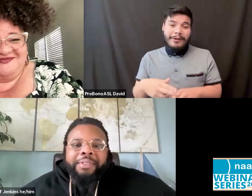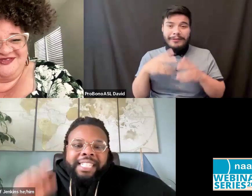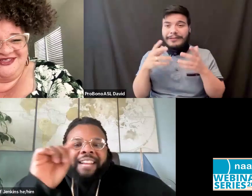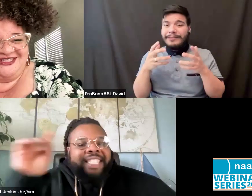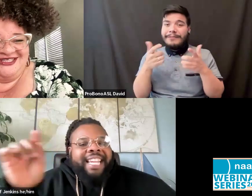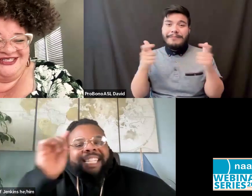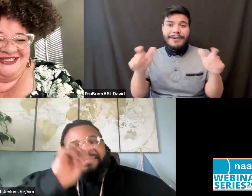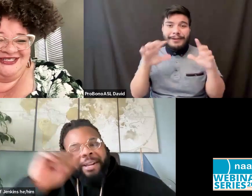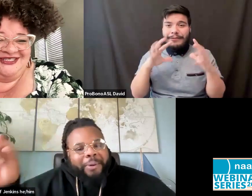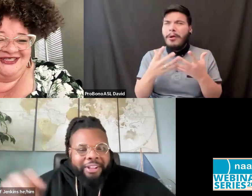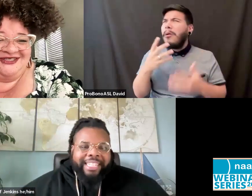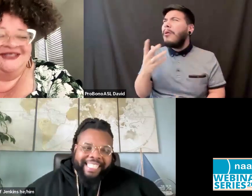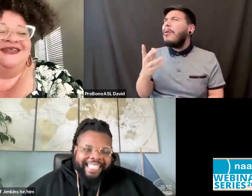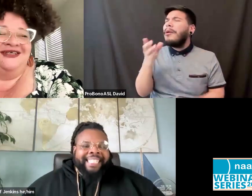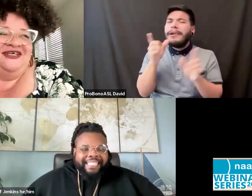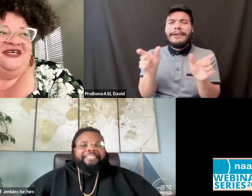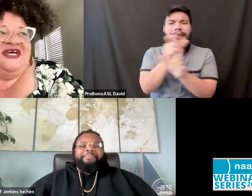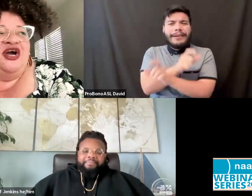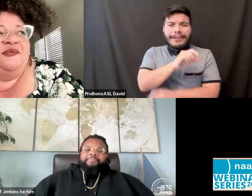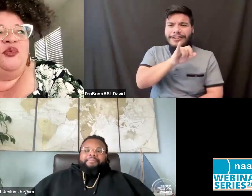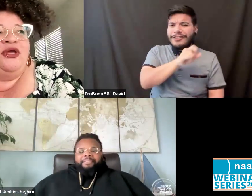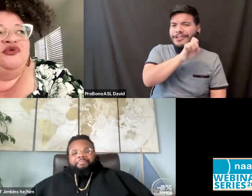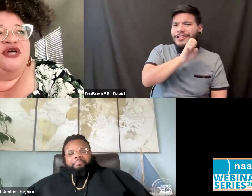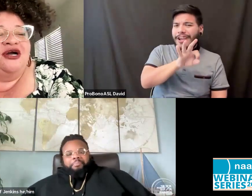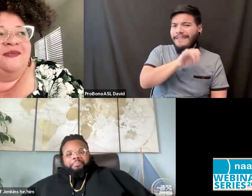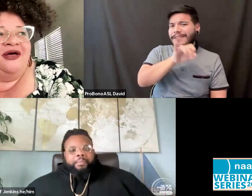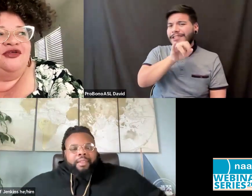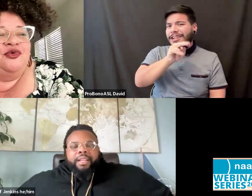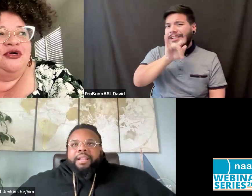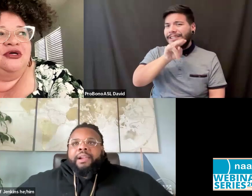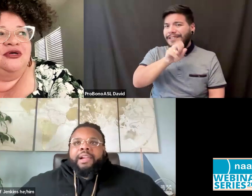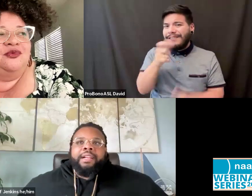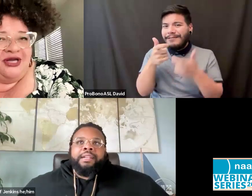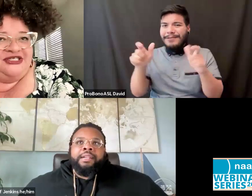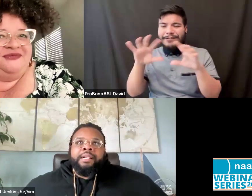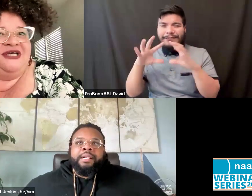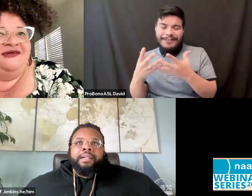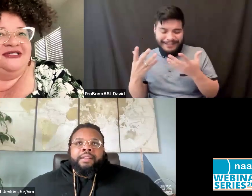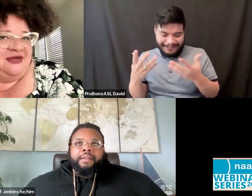It was Jeff is Big World. When you talk about your work at TV diaries